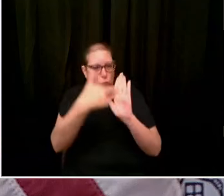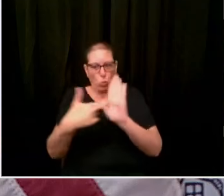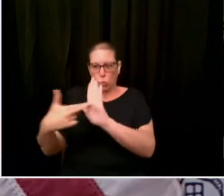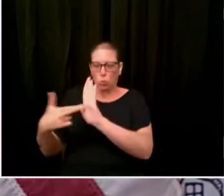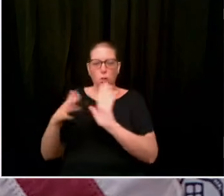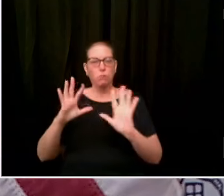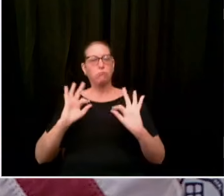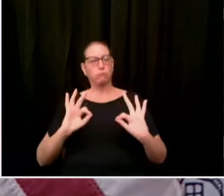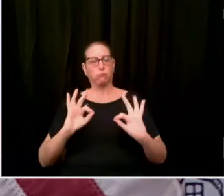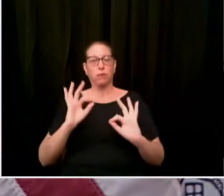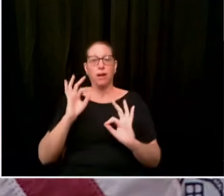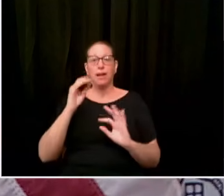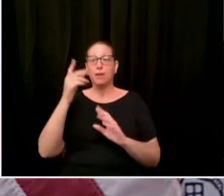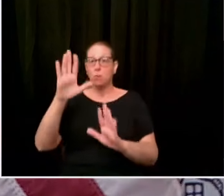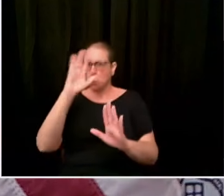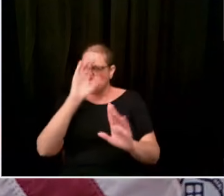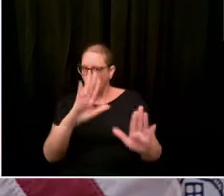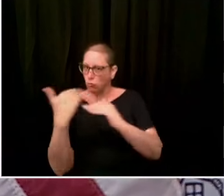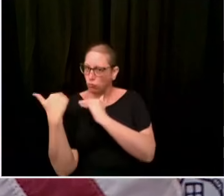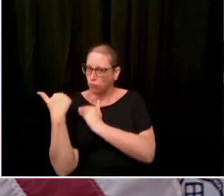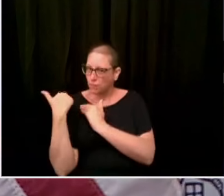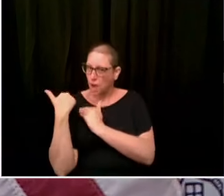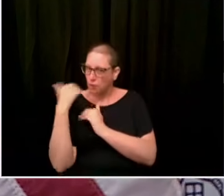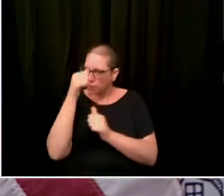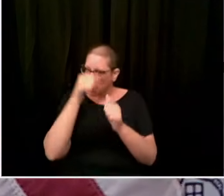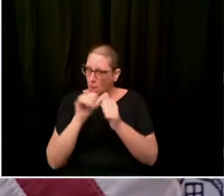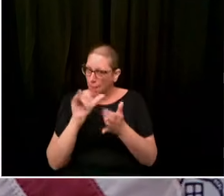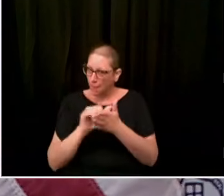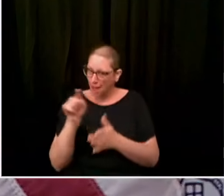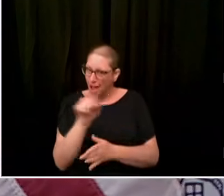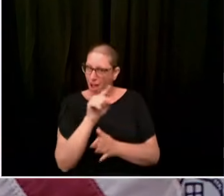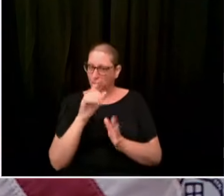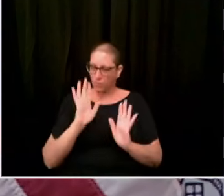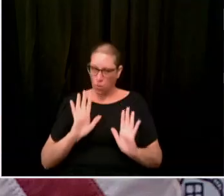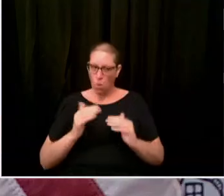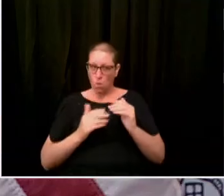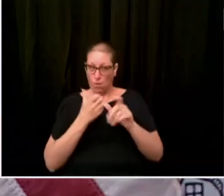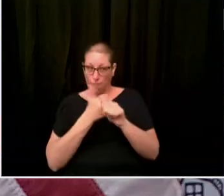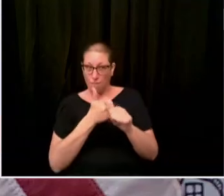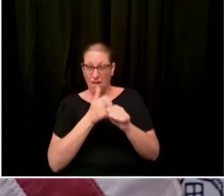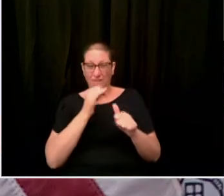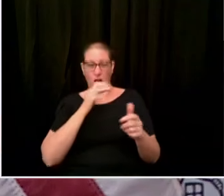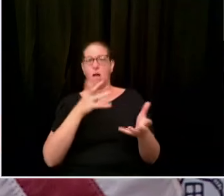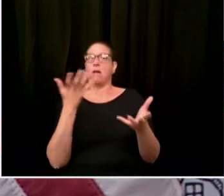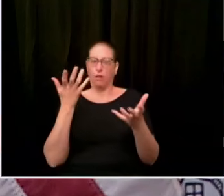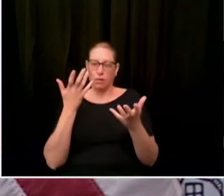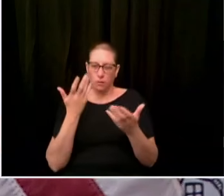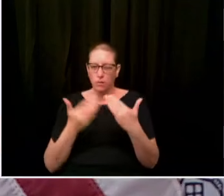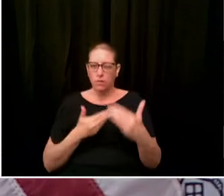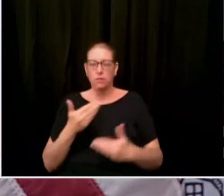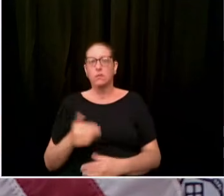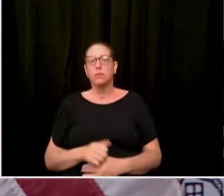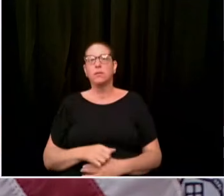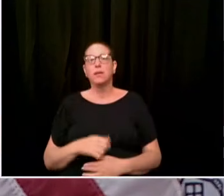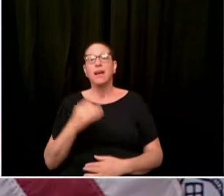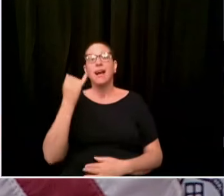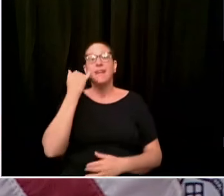THESE RULES OF SHELTER-IN-PLACE, THE SOCIAL DISTANCING, T FACCOVERING, YOU'RE SPEEDING UP THE DAY WHEN WE CAN OPEN UP MORE.